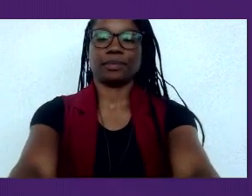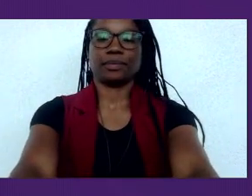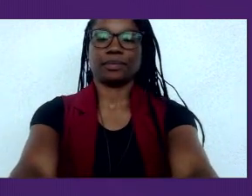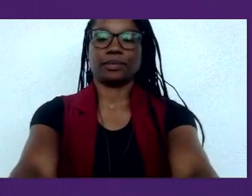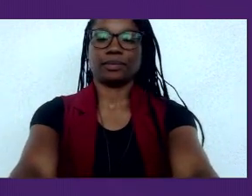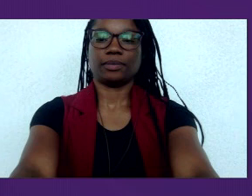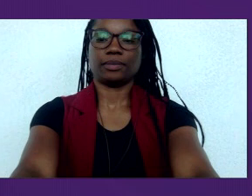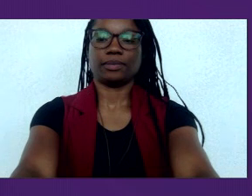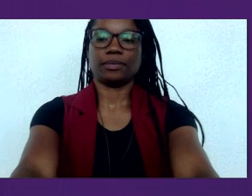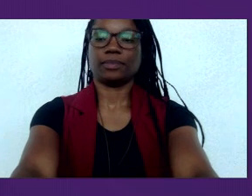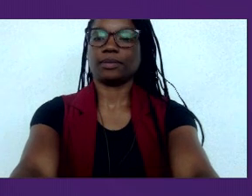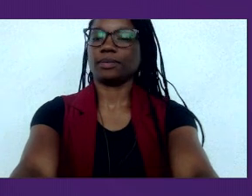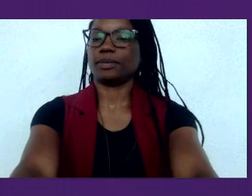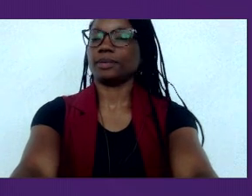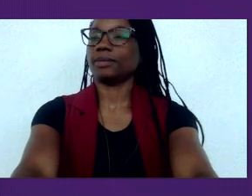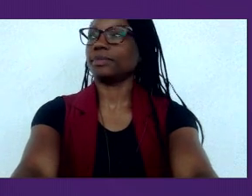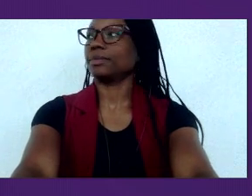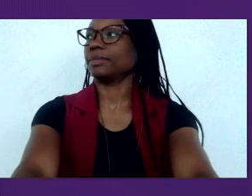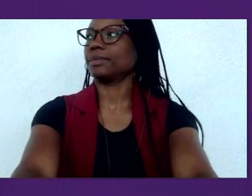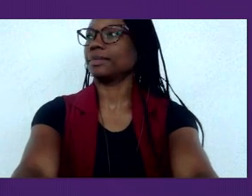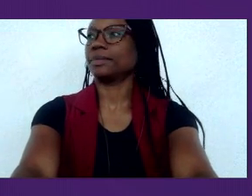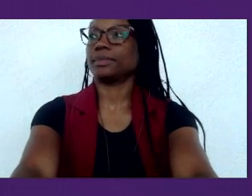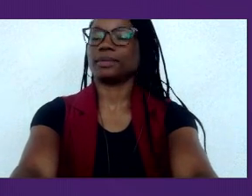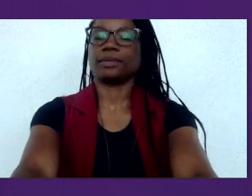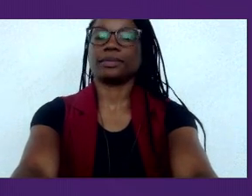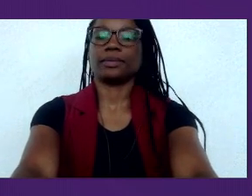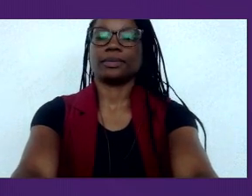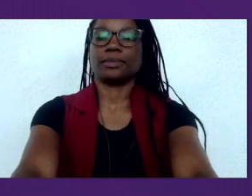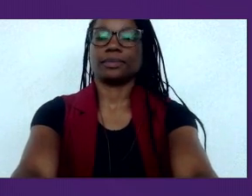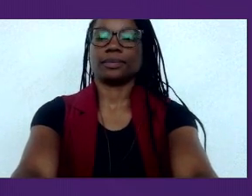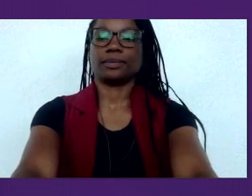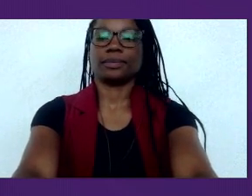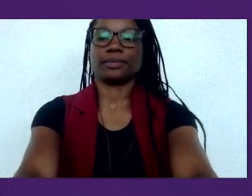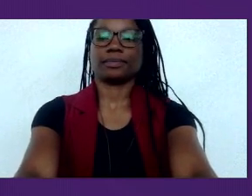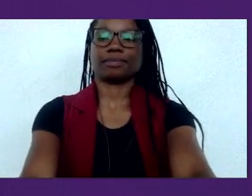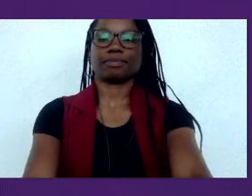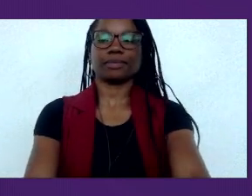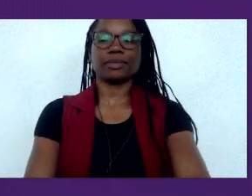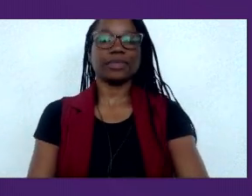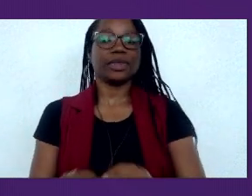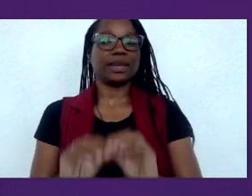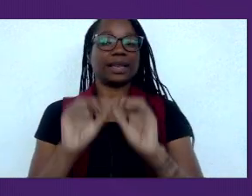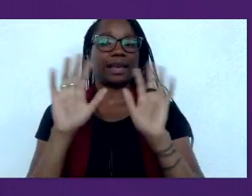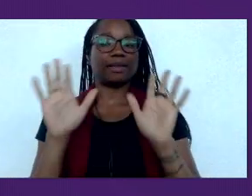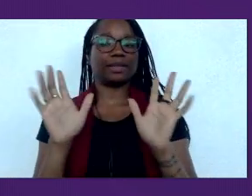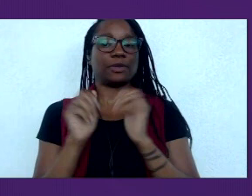And obviously, with younger learners, this may take more time.